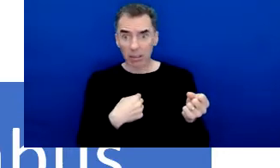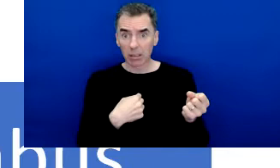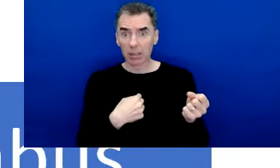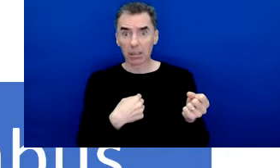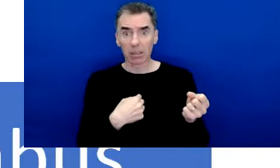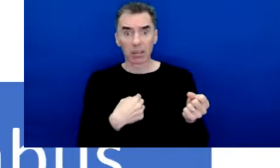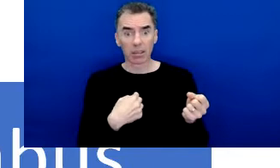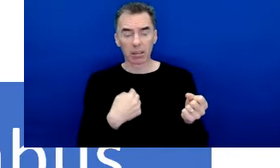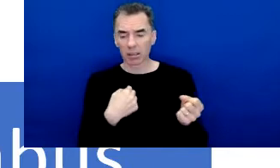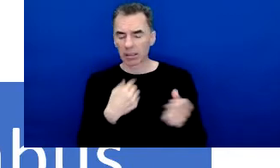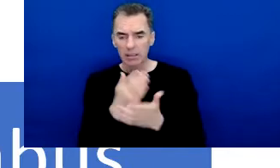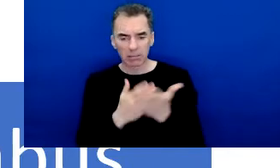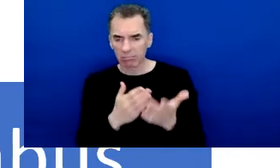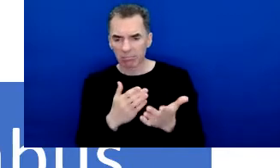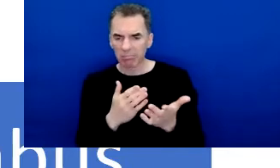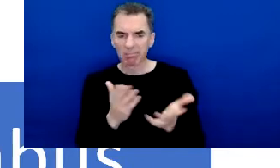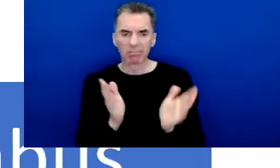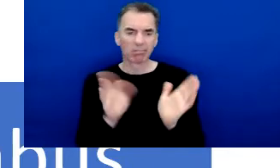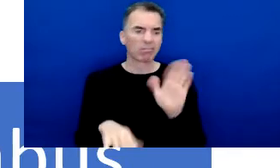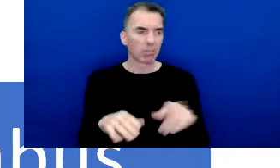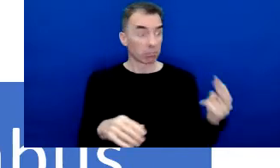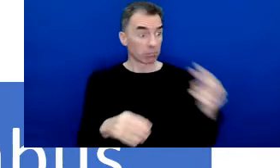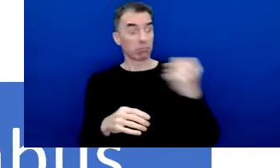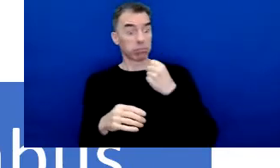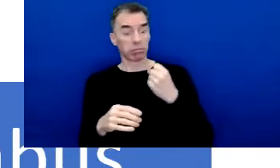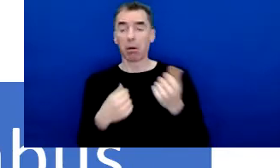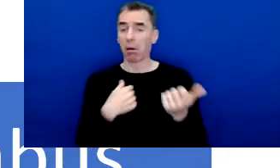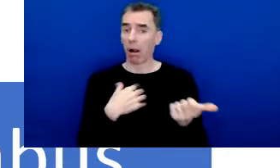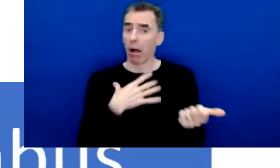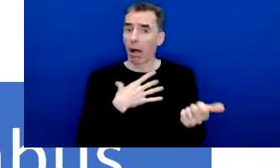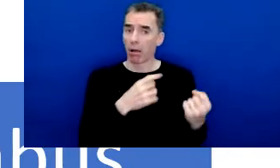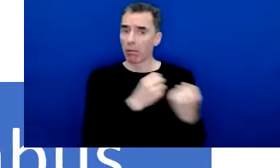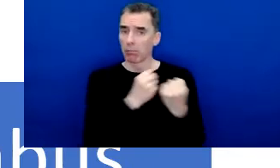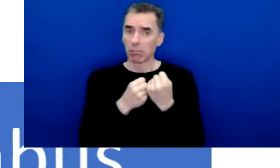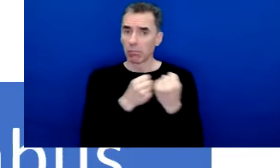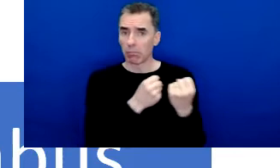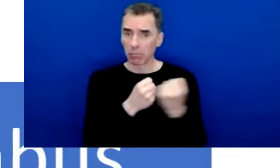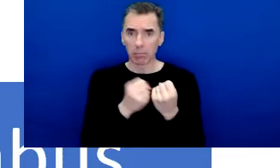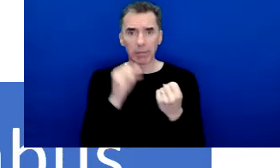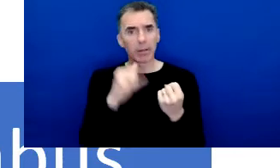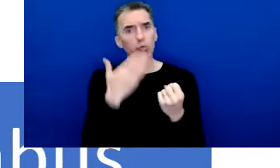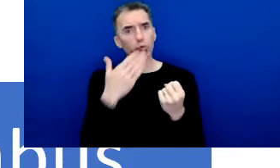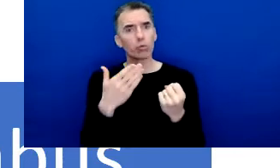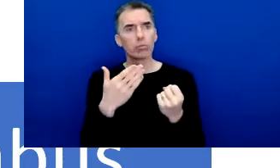where I'm missing, I enjoy that. I think it's healthy